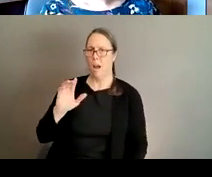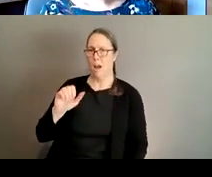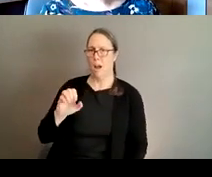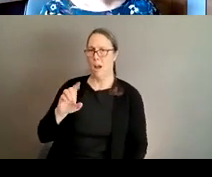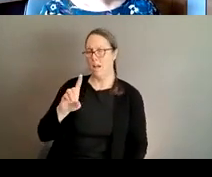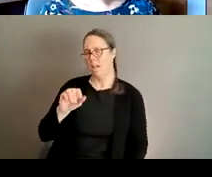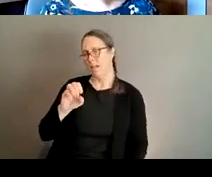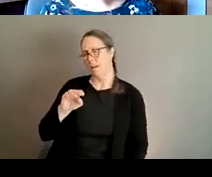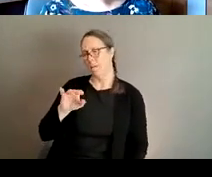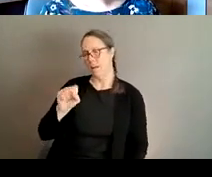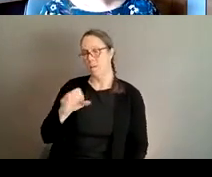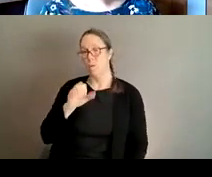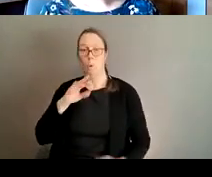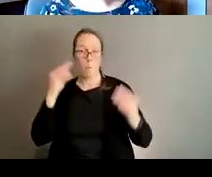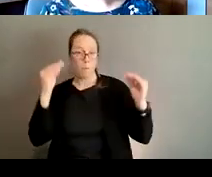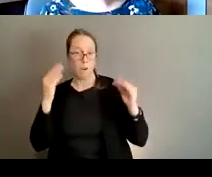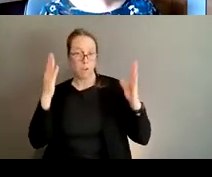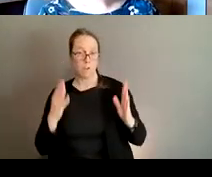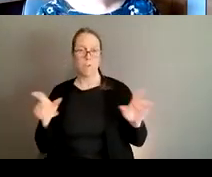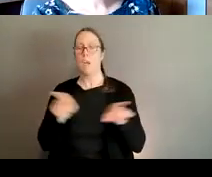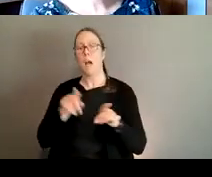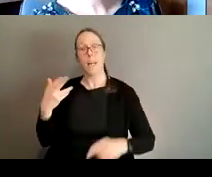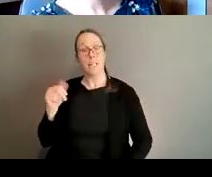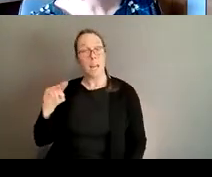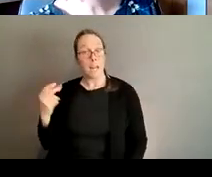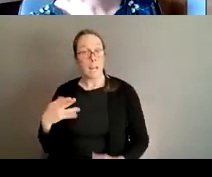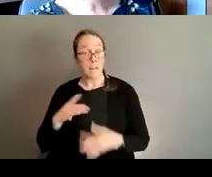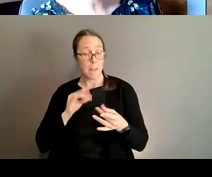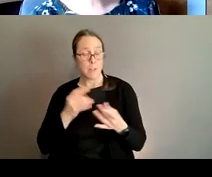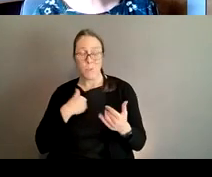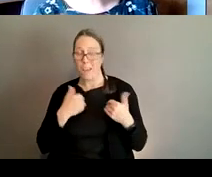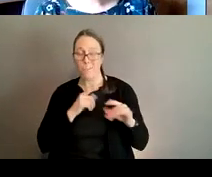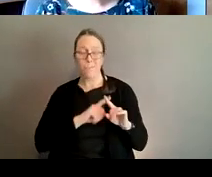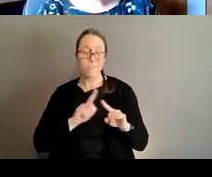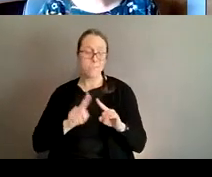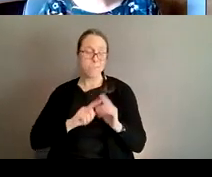As Hannah mentioned earlier, we have lots of different kinds of learners. We have auditory